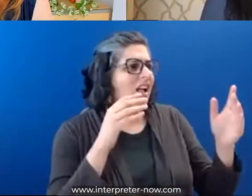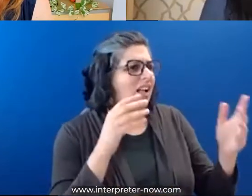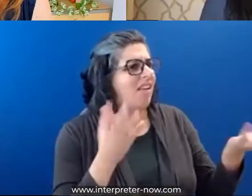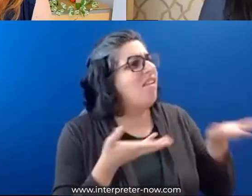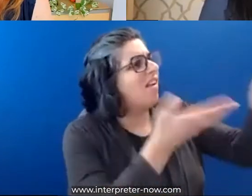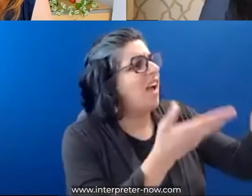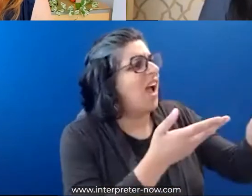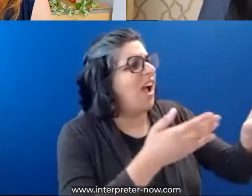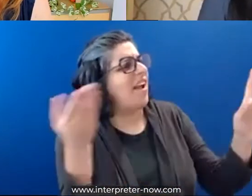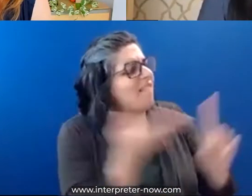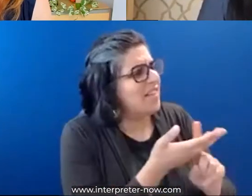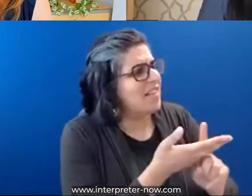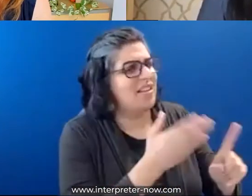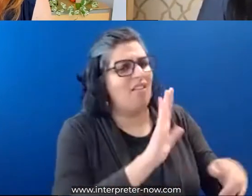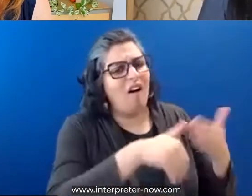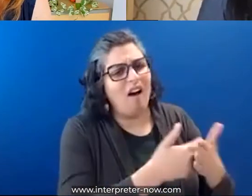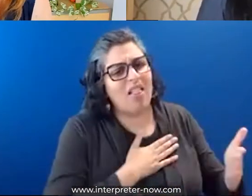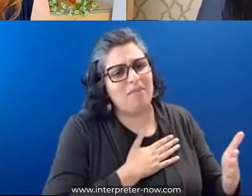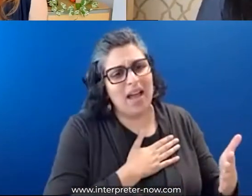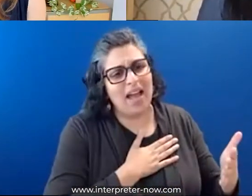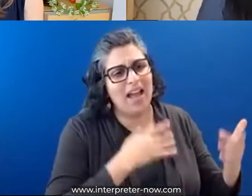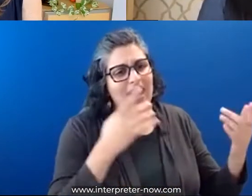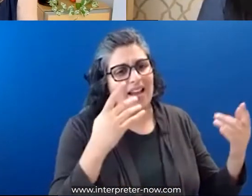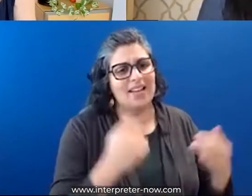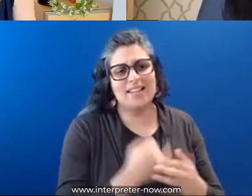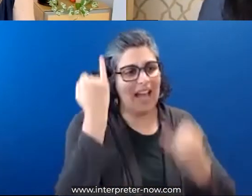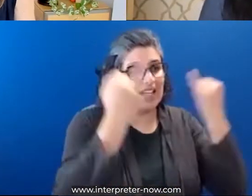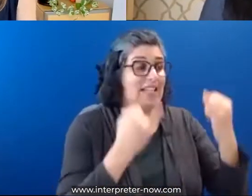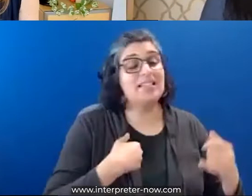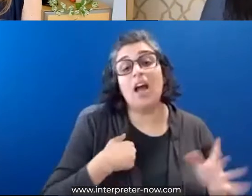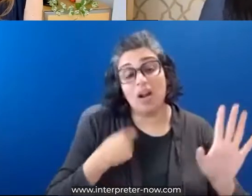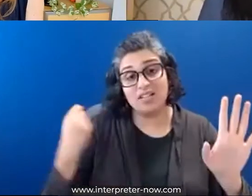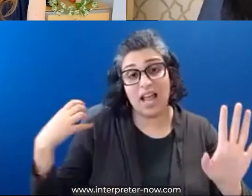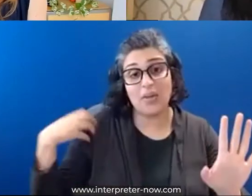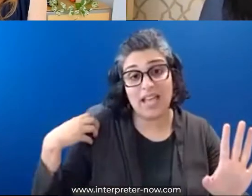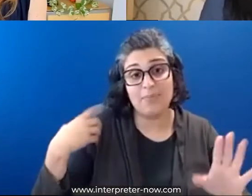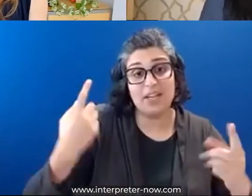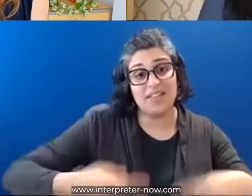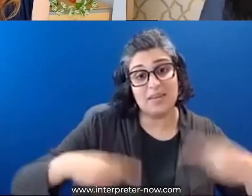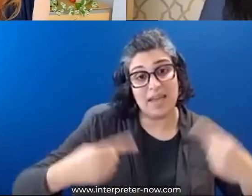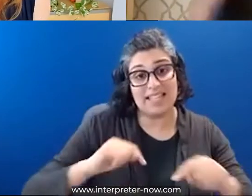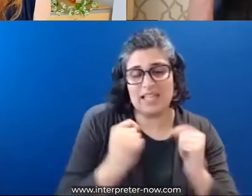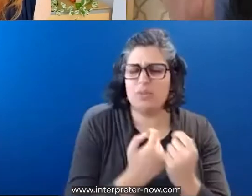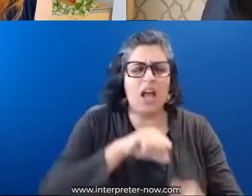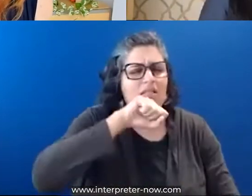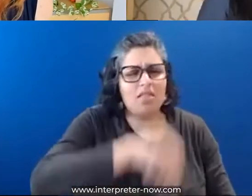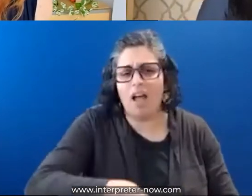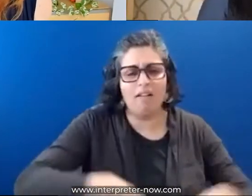I was also Captain of the debate team. So, I do love to argue. I do love to win. I mean, I'm not going to say I'm always common ground. I can listen to every viewpoint.